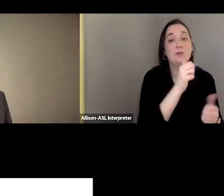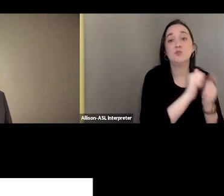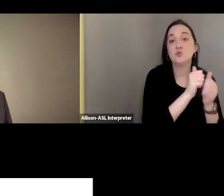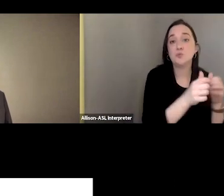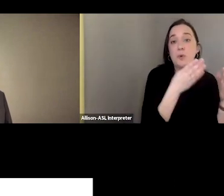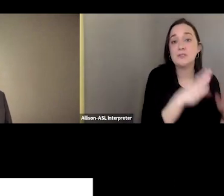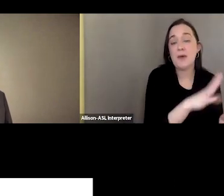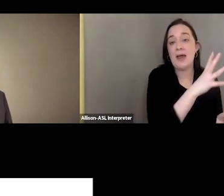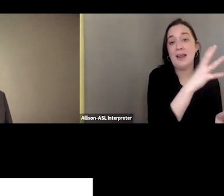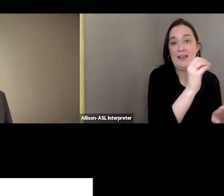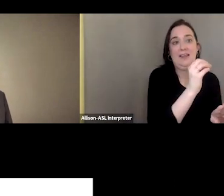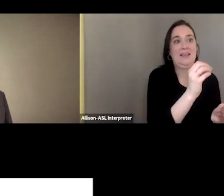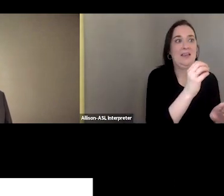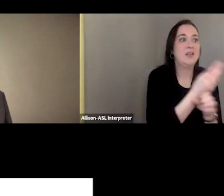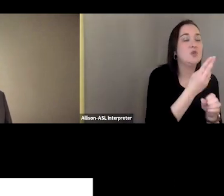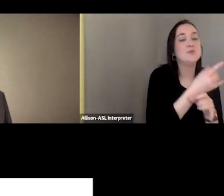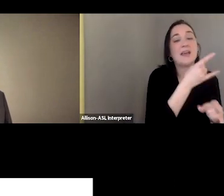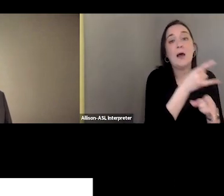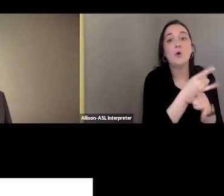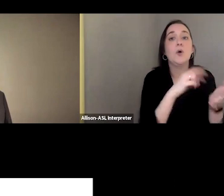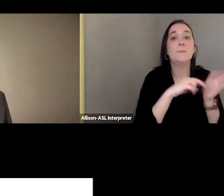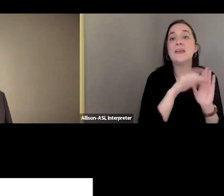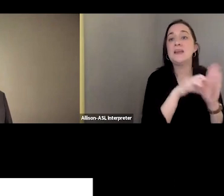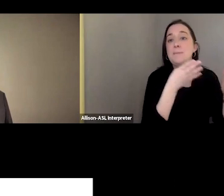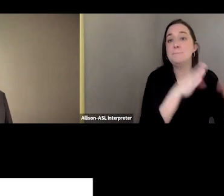They bet more money they used, they increased the number of bets.